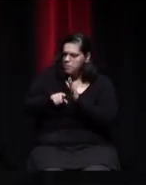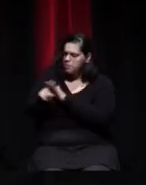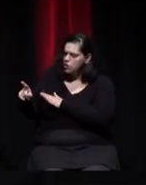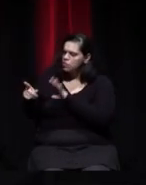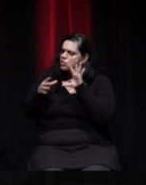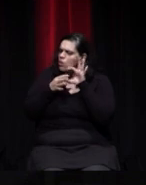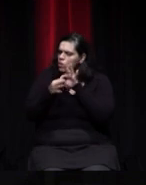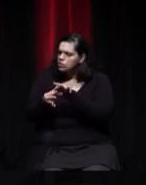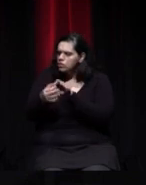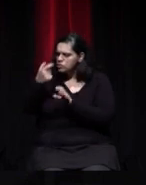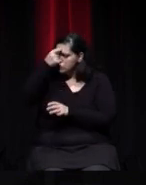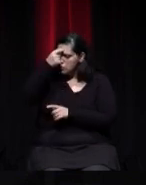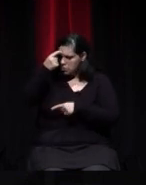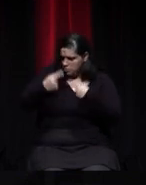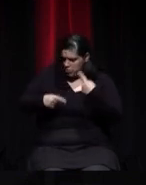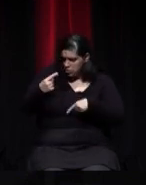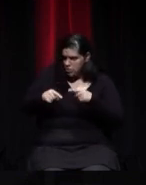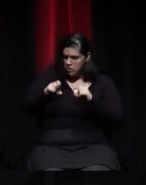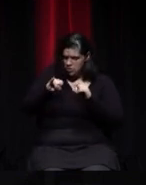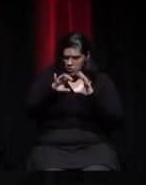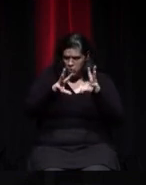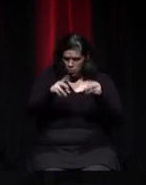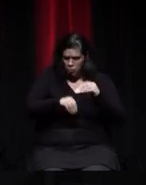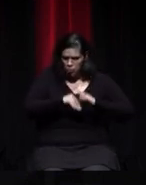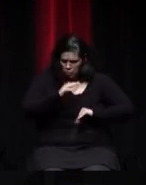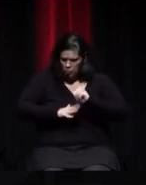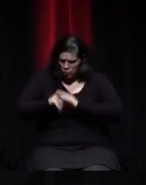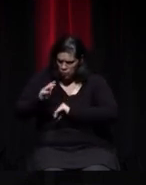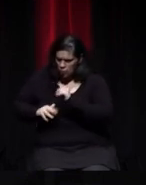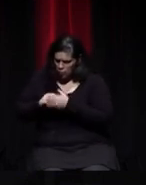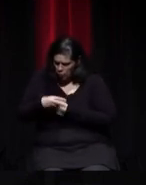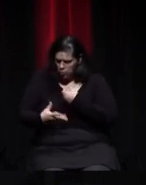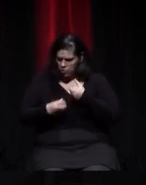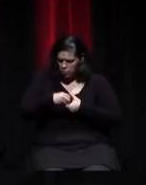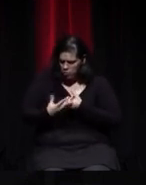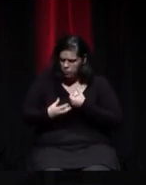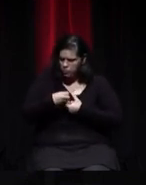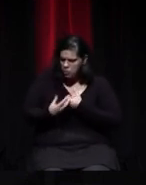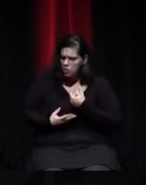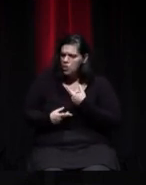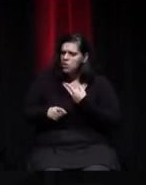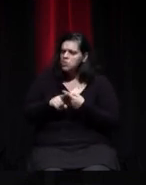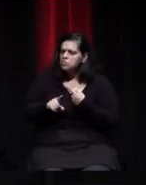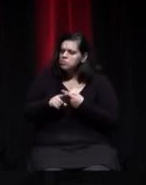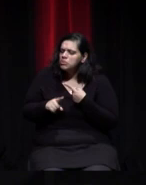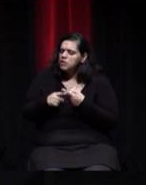if everybody produces content all the time, what's the need of a professionally majored journalist?